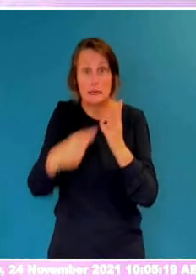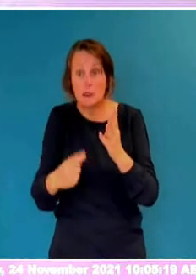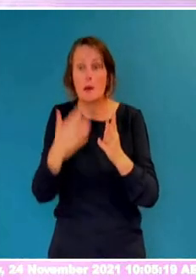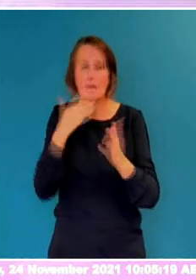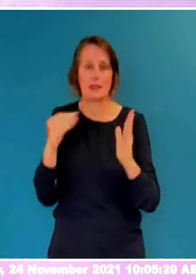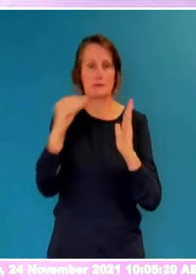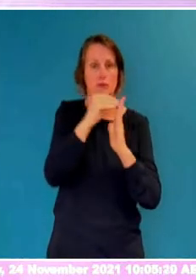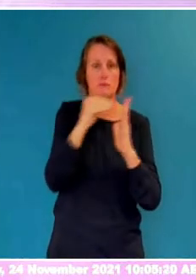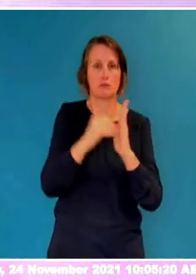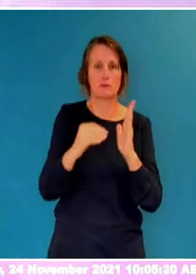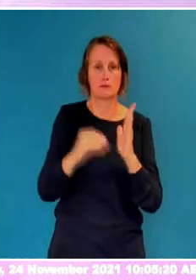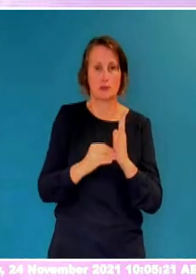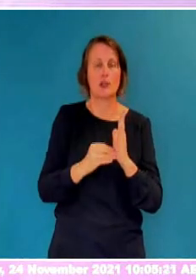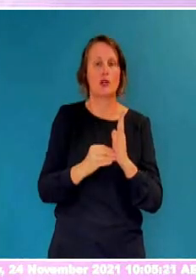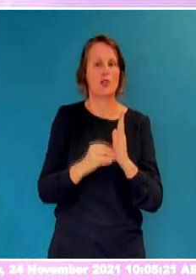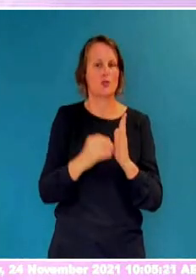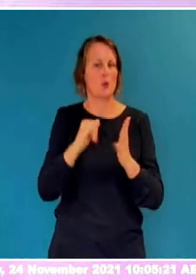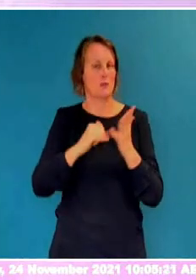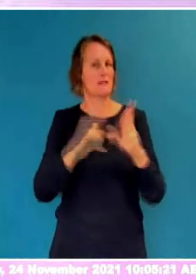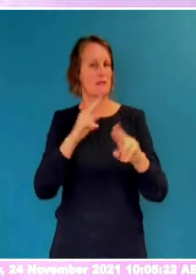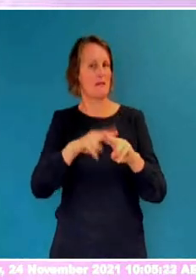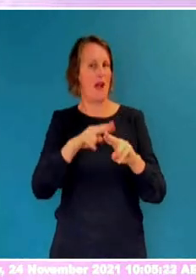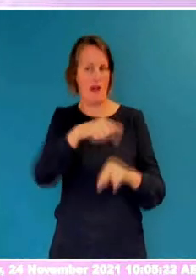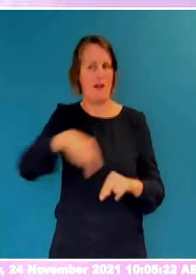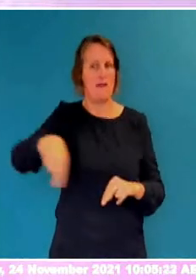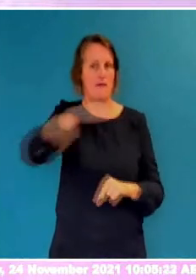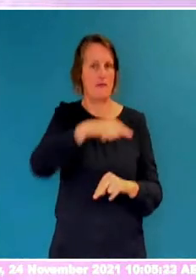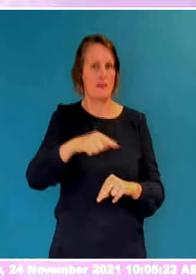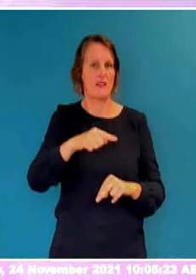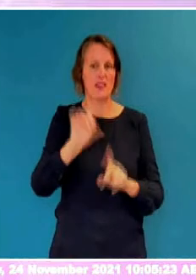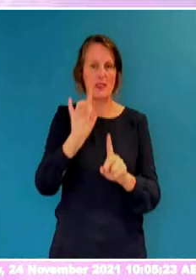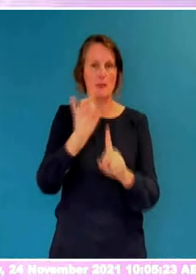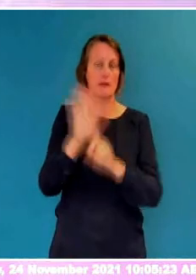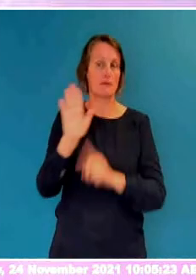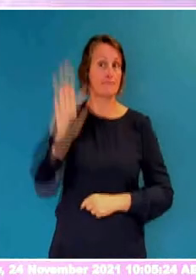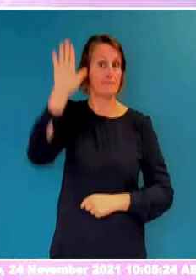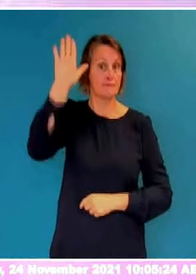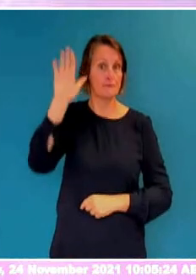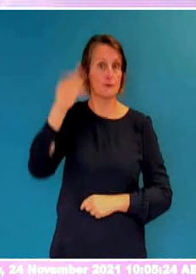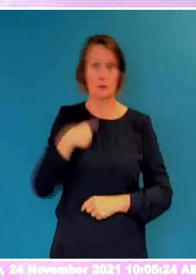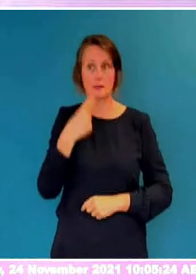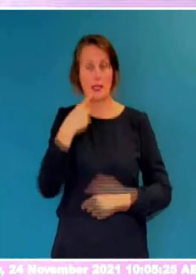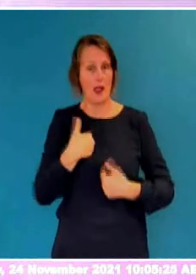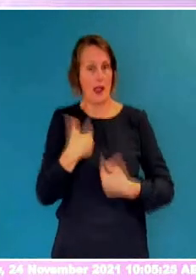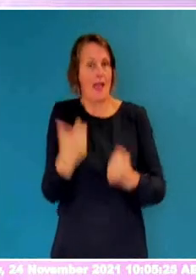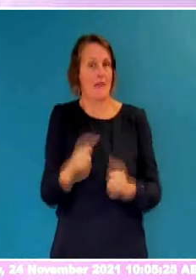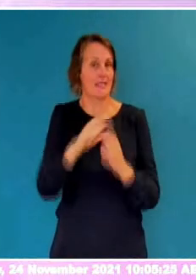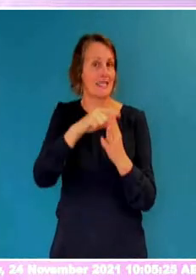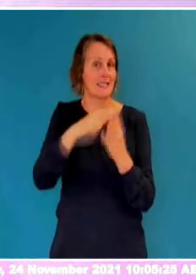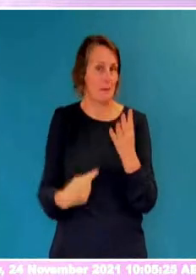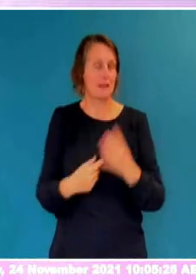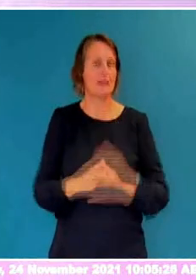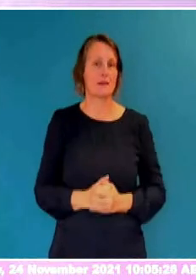So self identification is voluntary, and so the uptake is about more people becoming